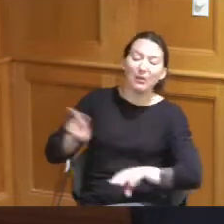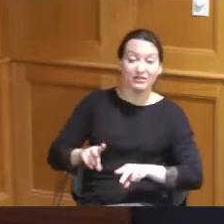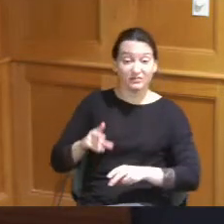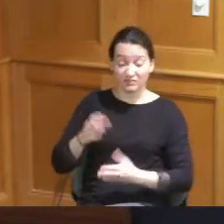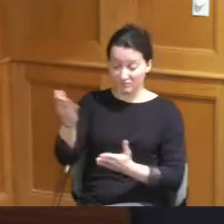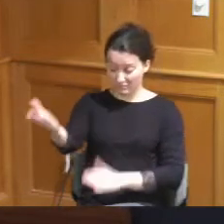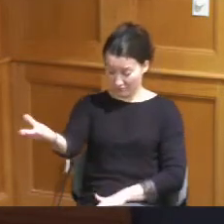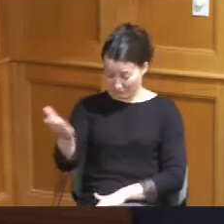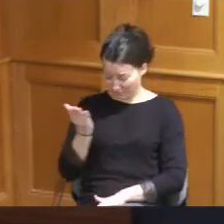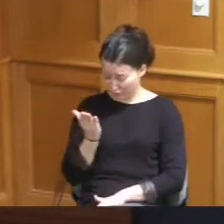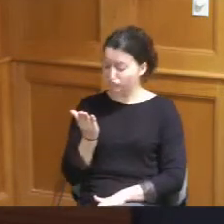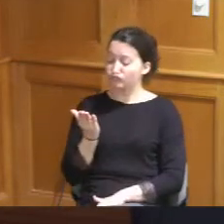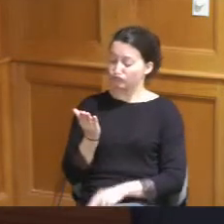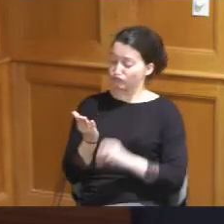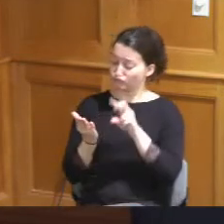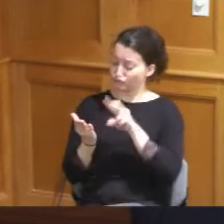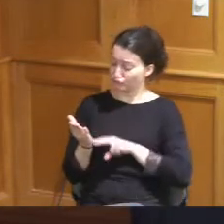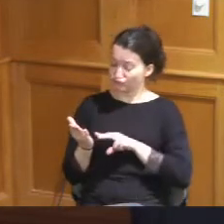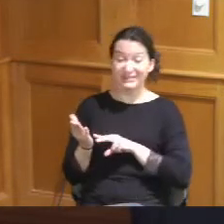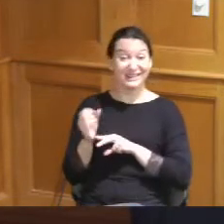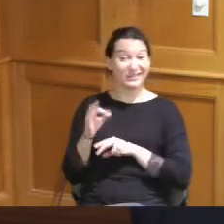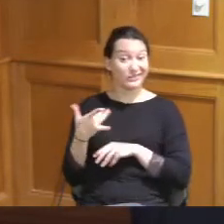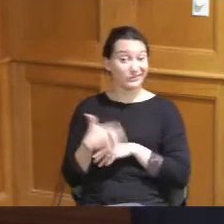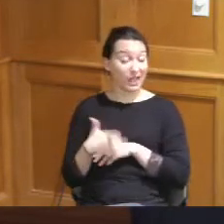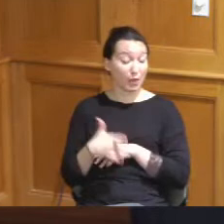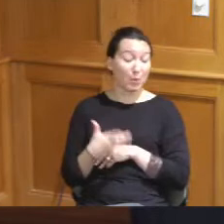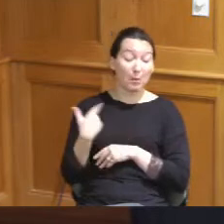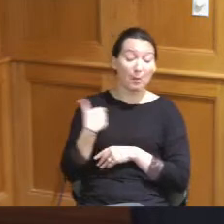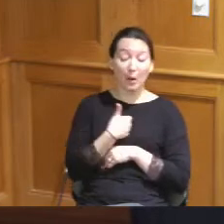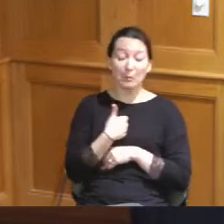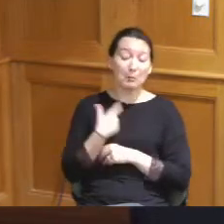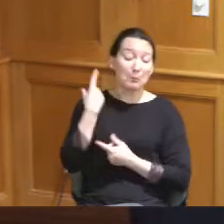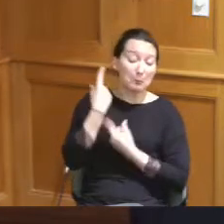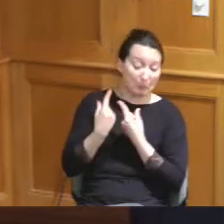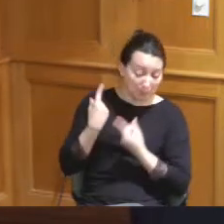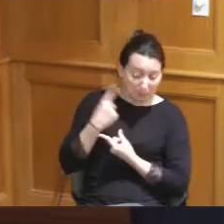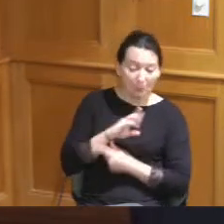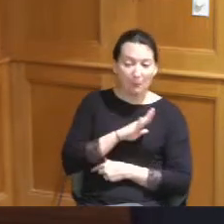if we think there's something there that marriage consideration by the Board will bring it to the